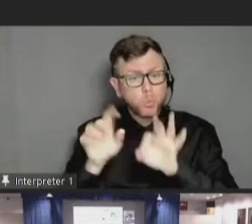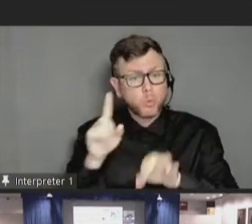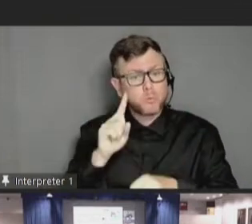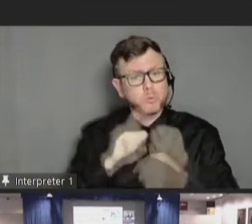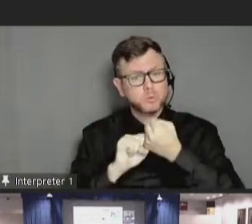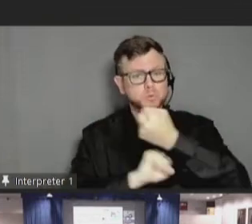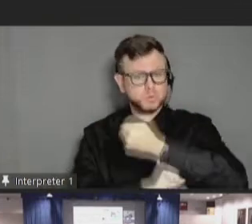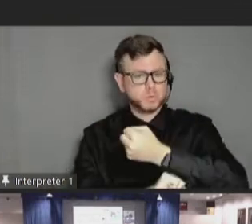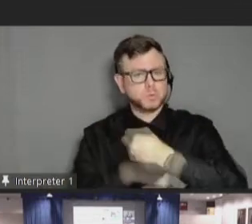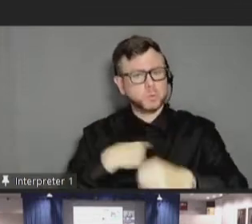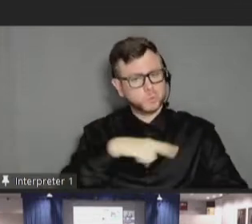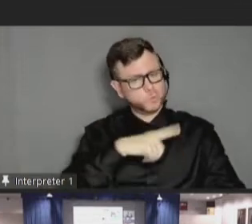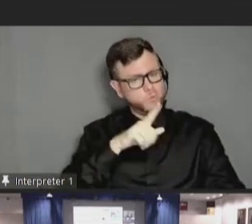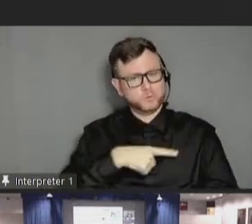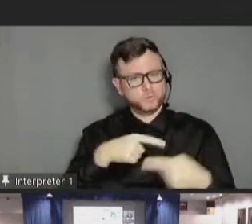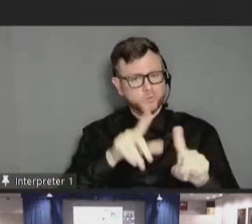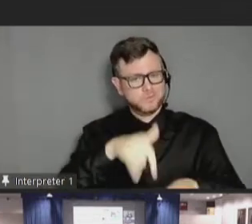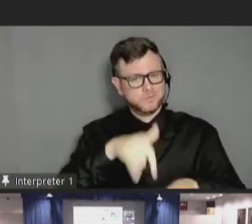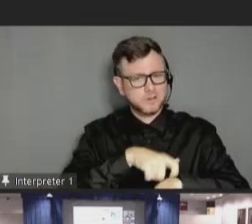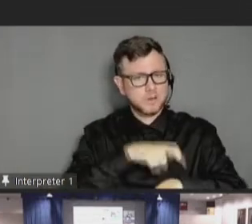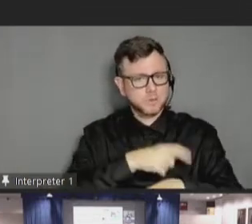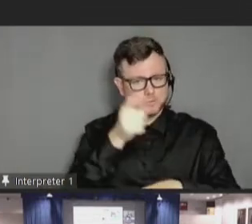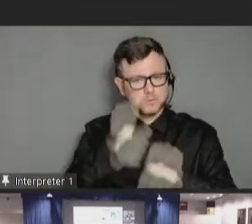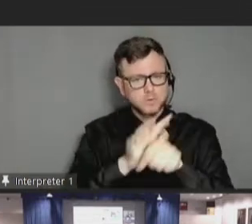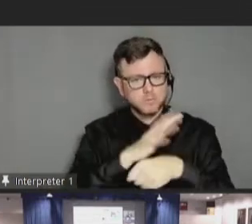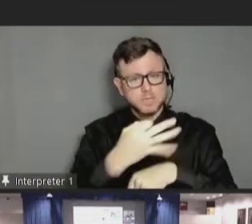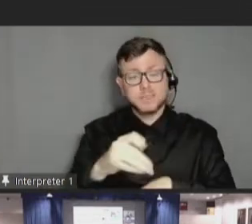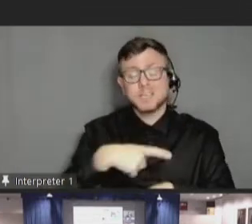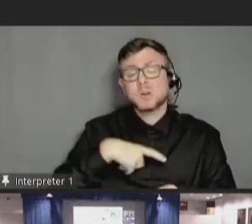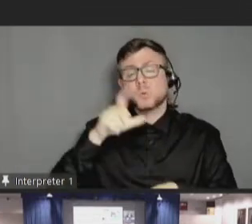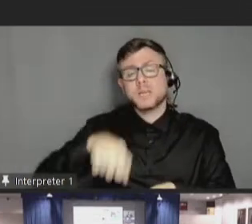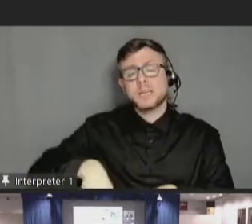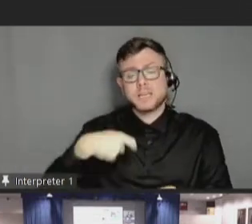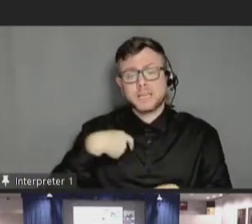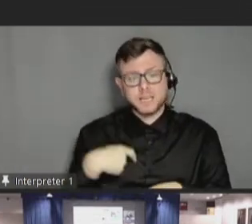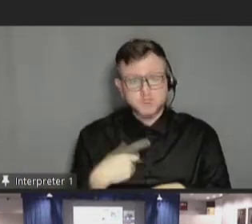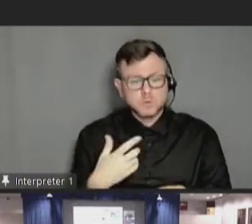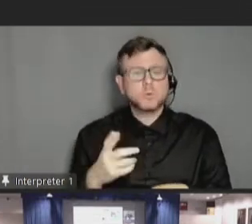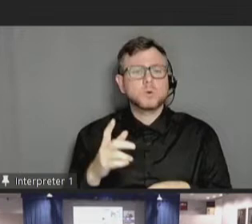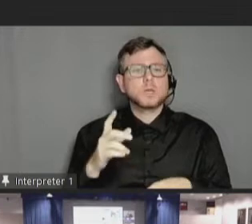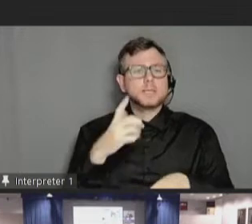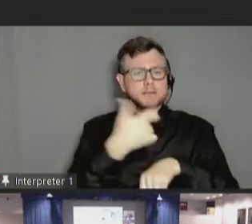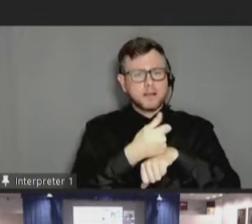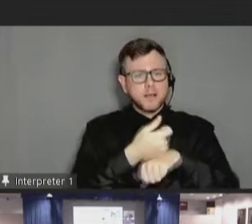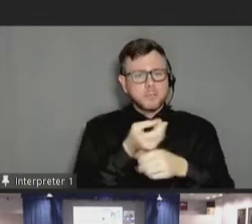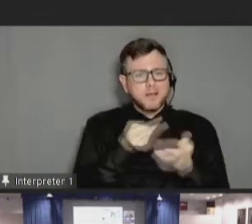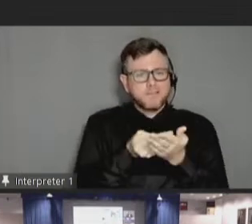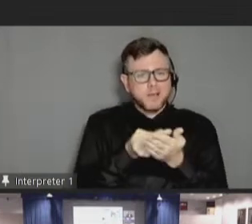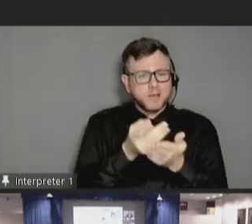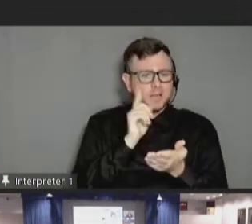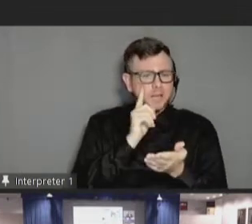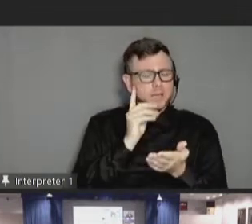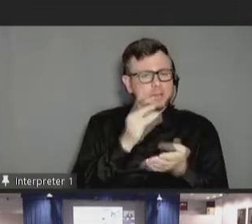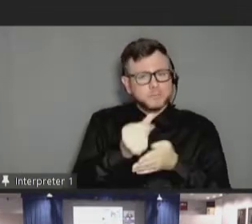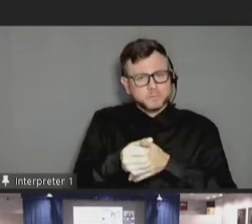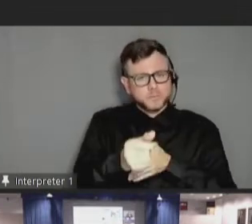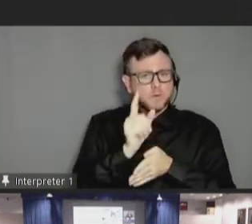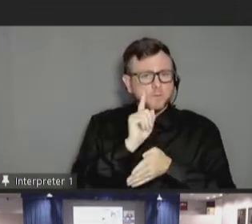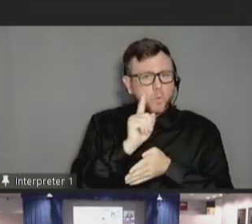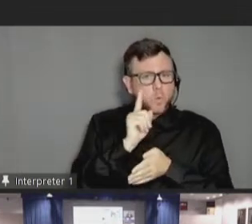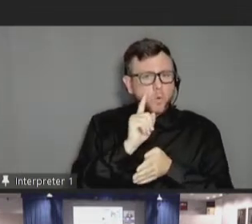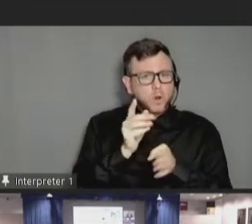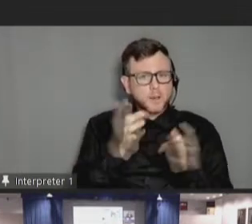at that time. That we should mobilize funding to scale the 100 or so CHW networks and associations.